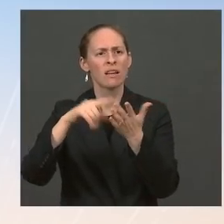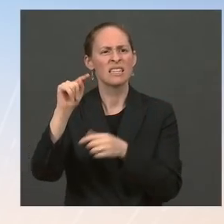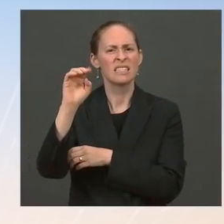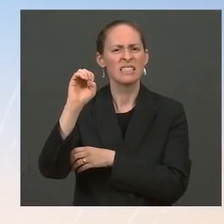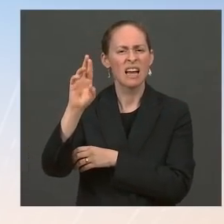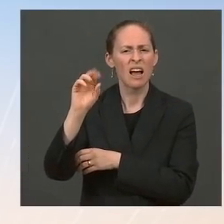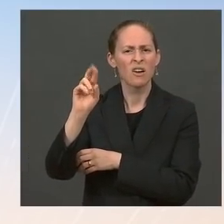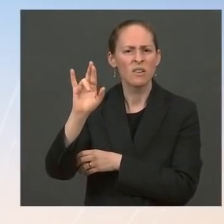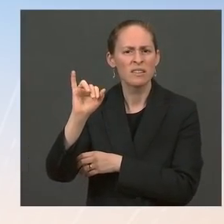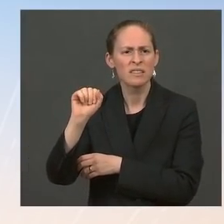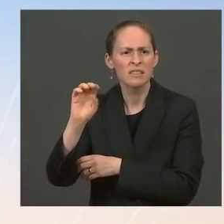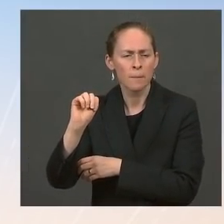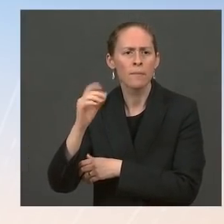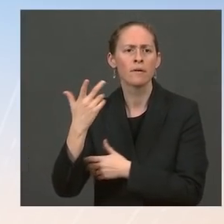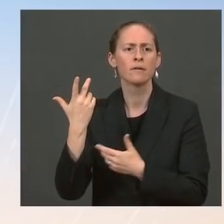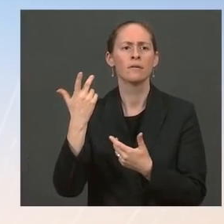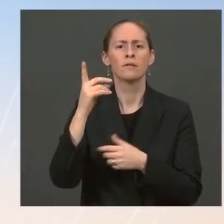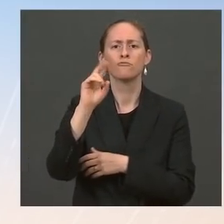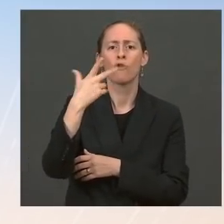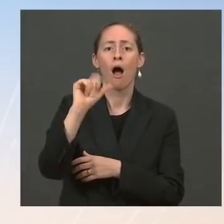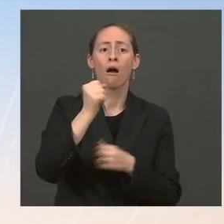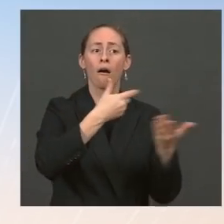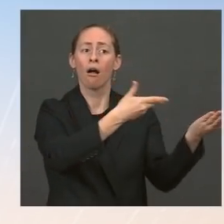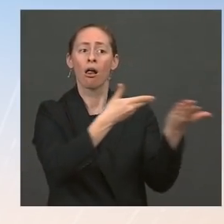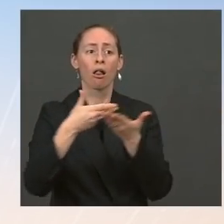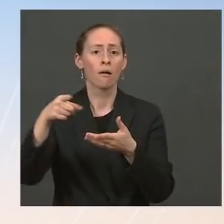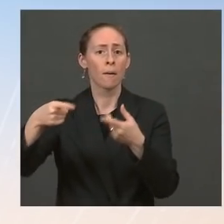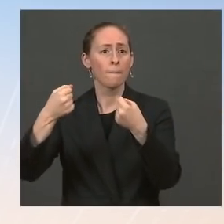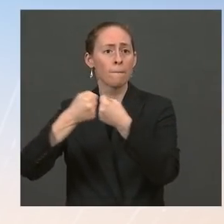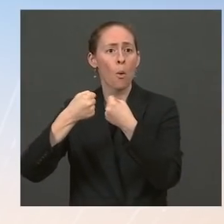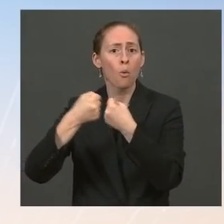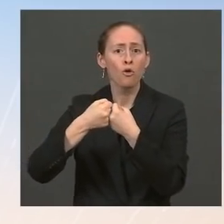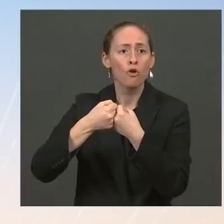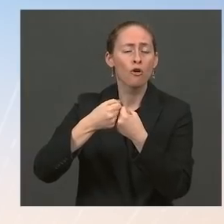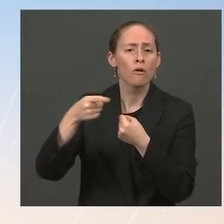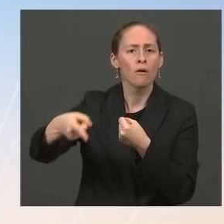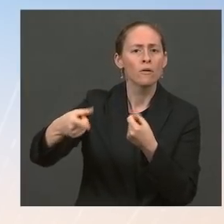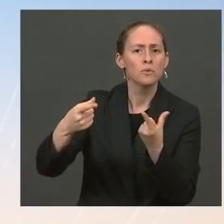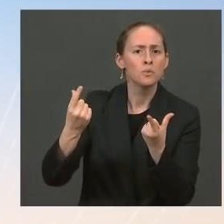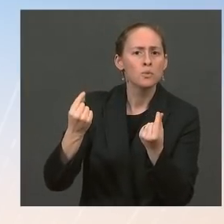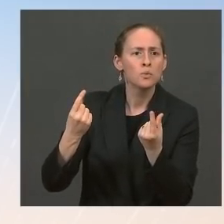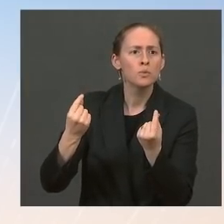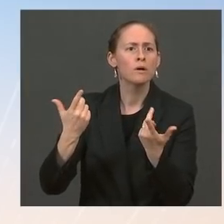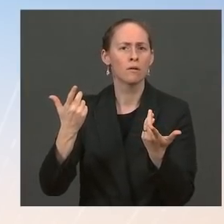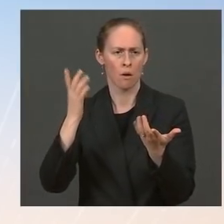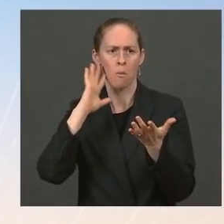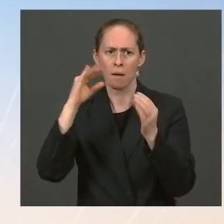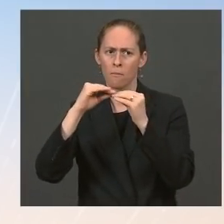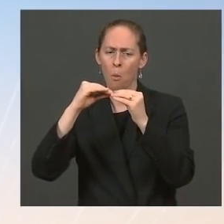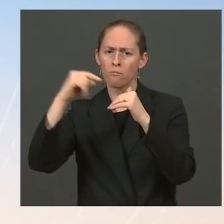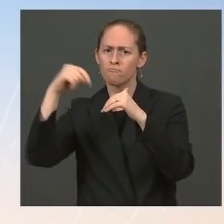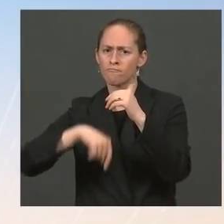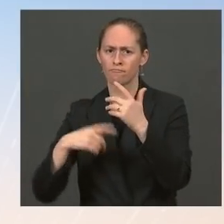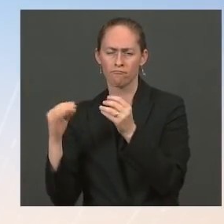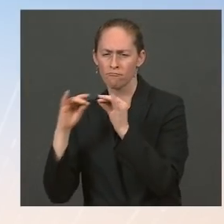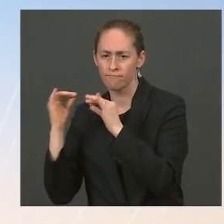will be part of the discussion. And when it concludes, we'll provide a readout. The Press: Okay. And then following up on the meeting with President Xi: